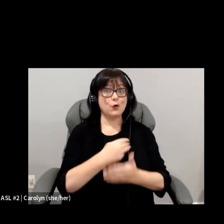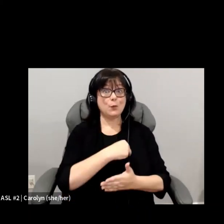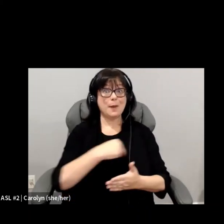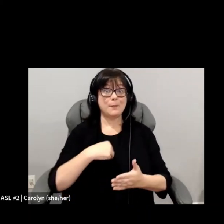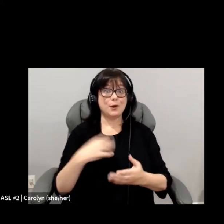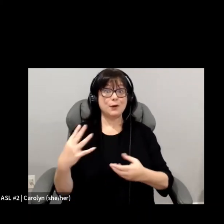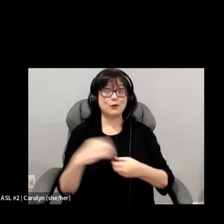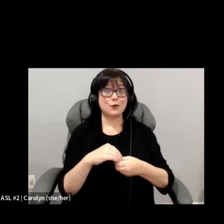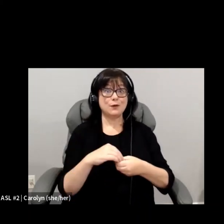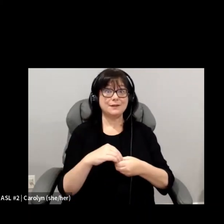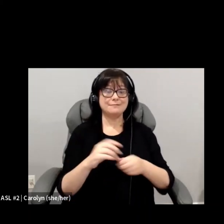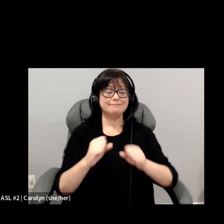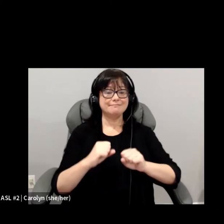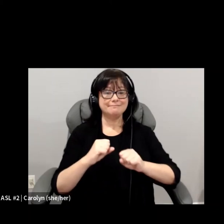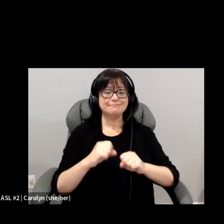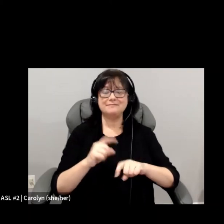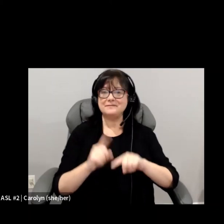CAN'T WAIT TO START WORKING WITH YOU.